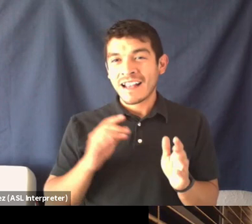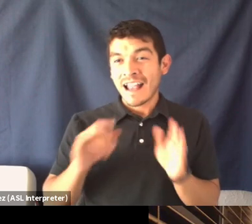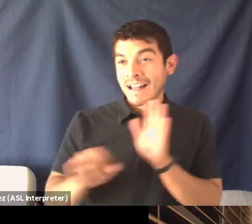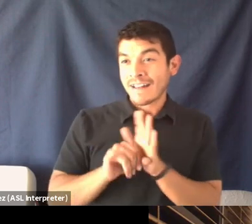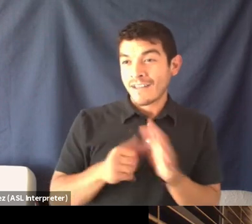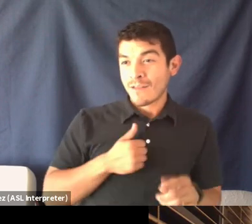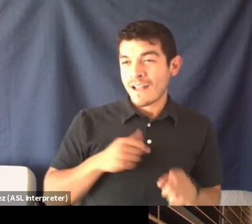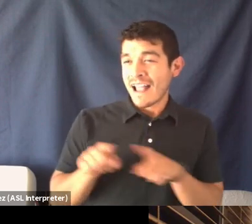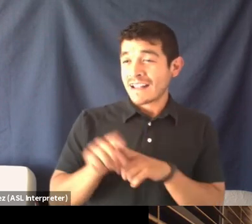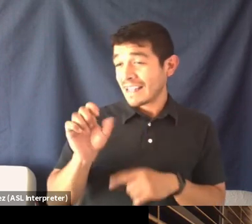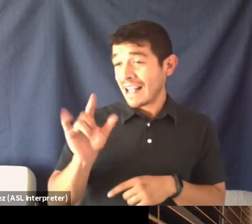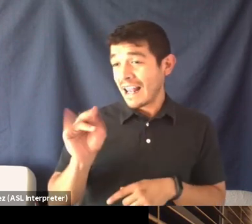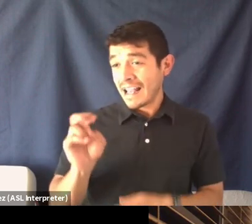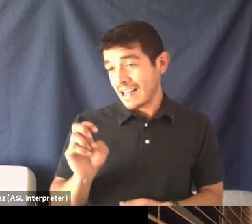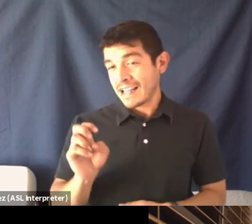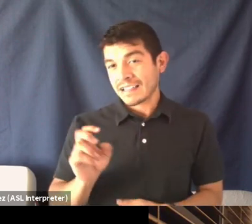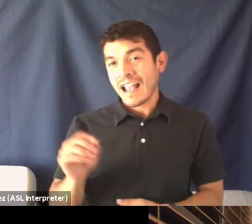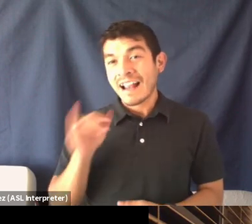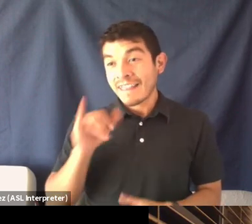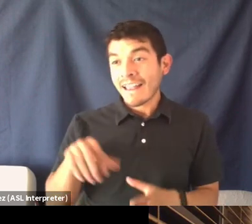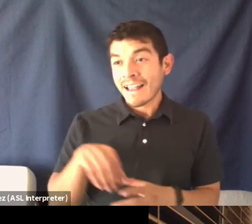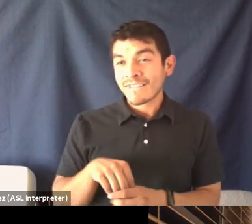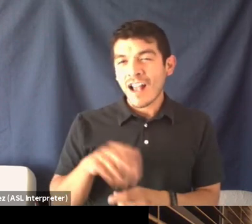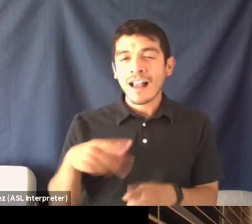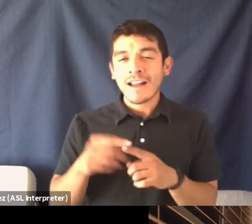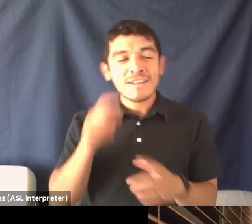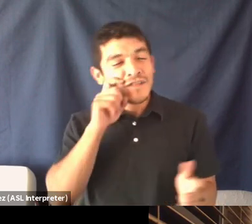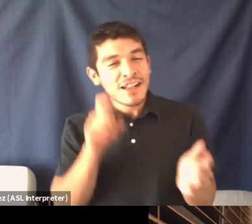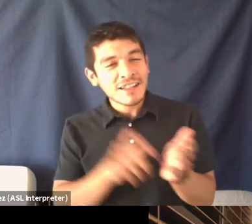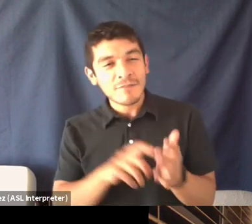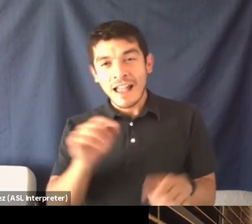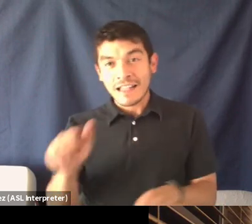So that it involved a certain kind of recognition and set up.